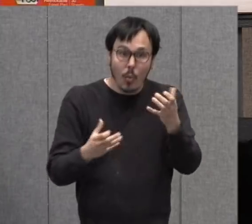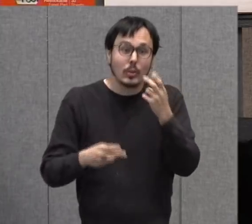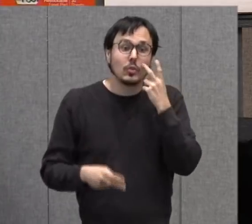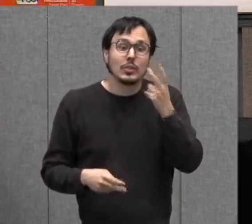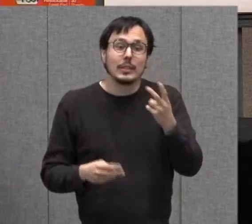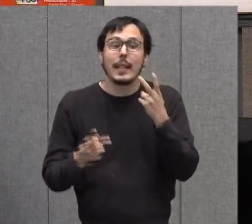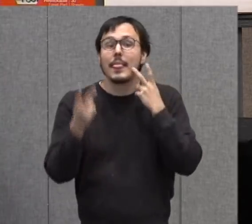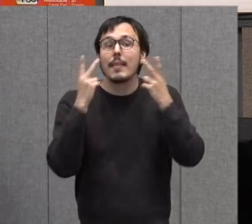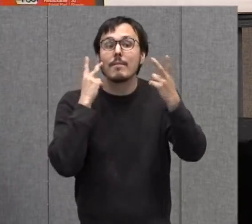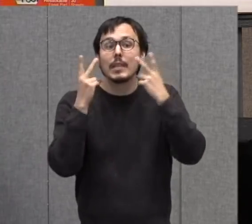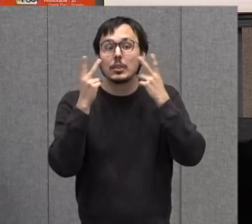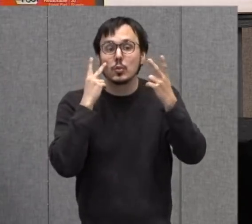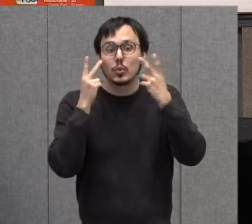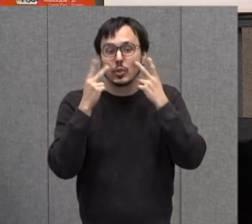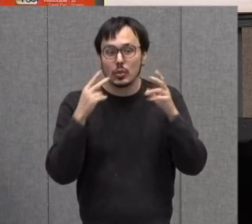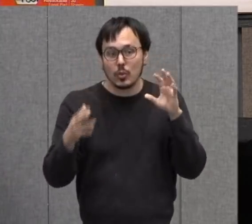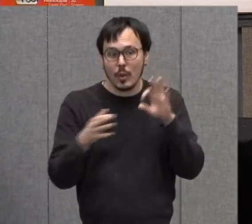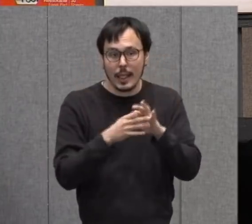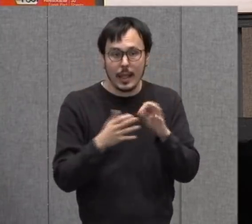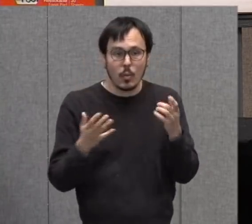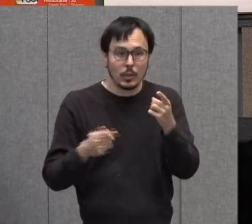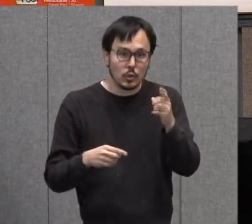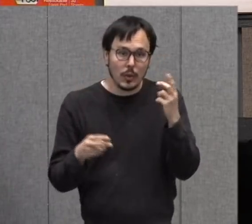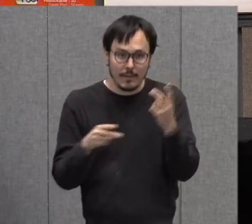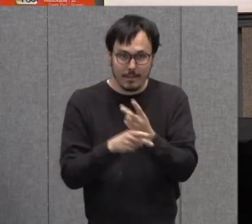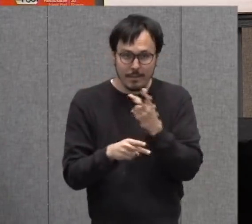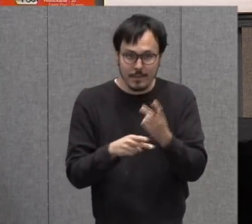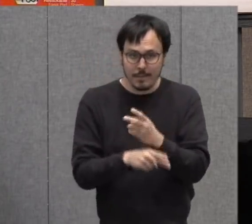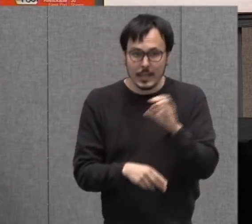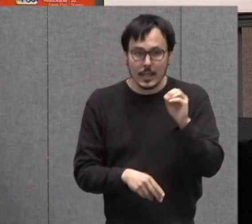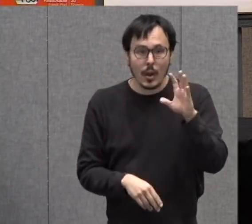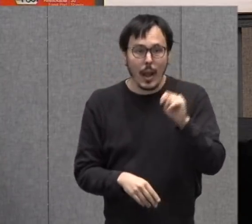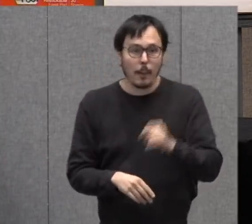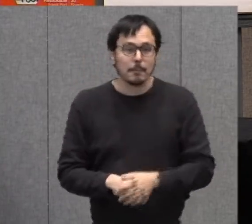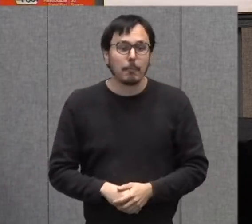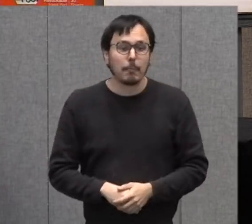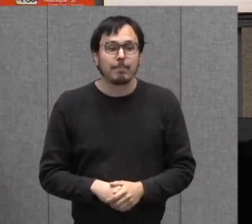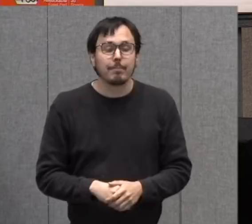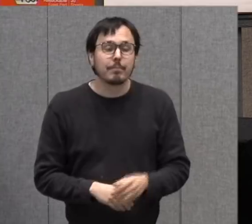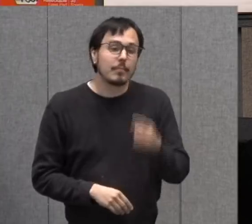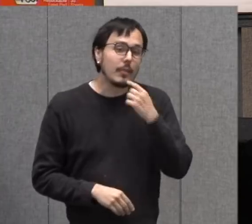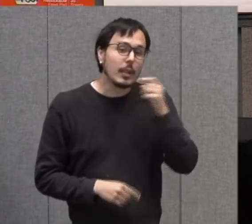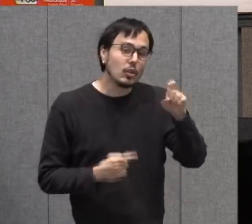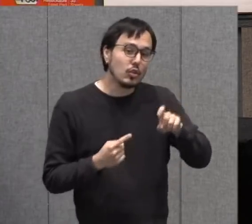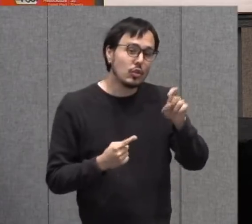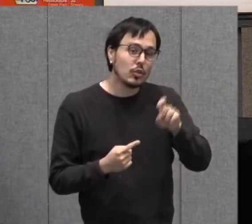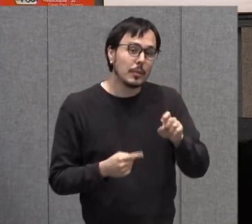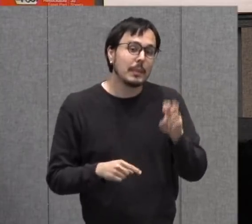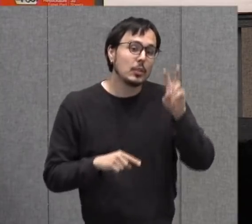that went along with what you figured out and I think you figured out that it should have been two and two thirds